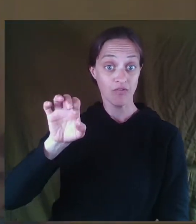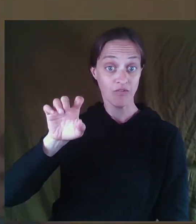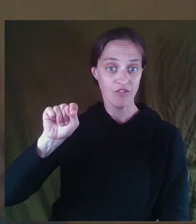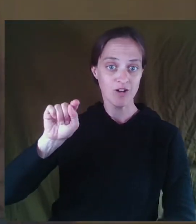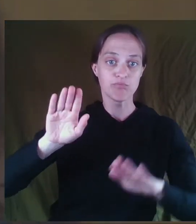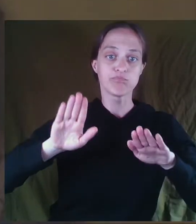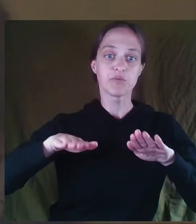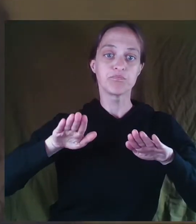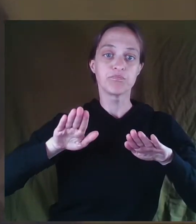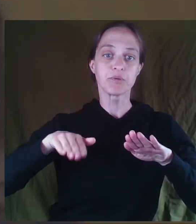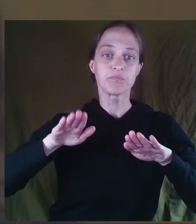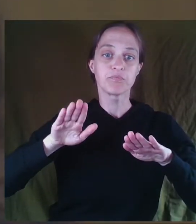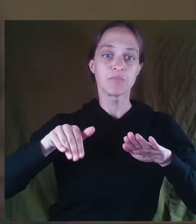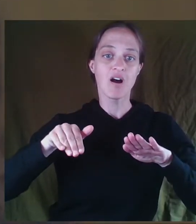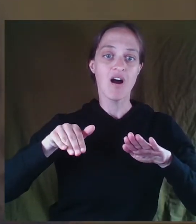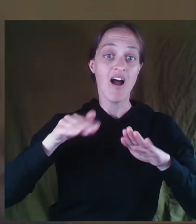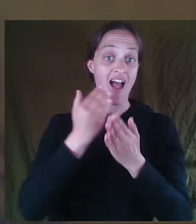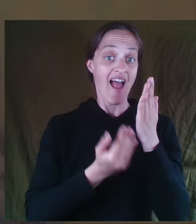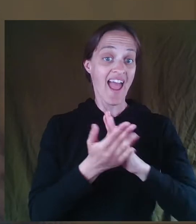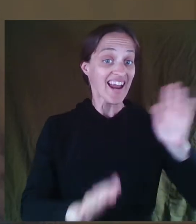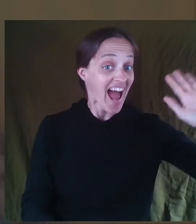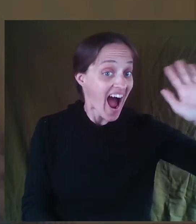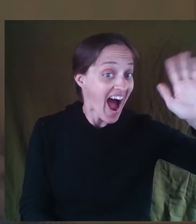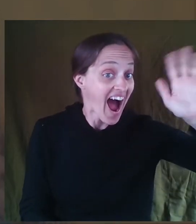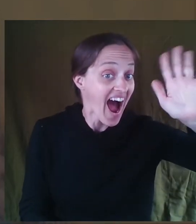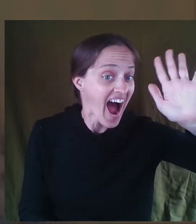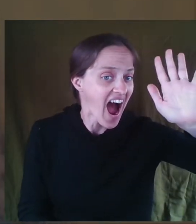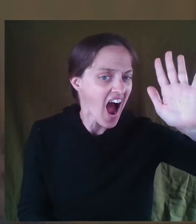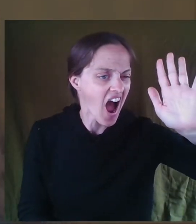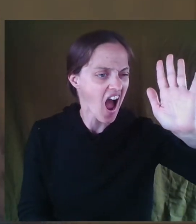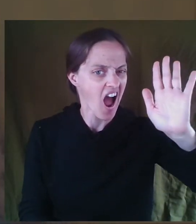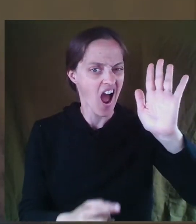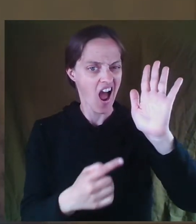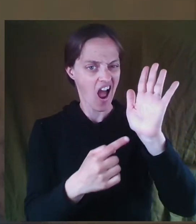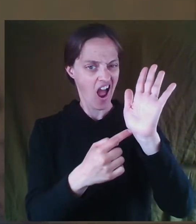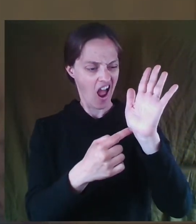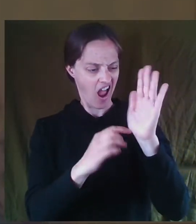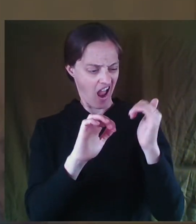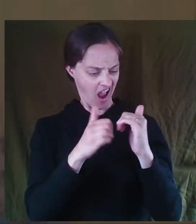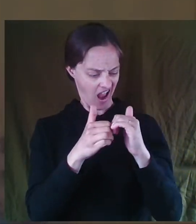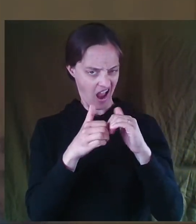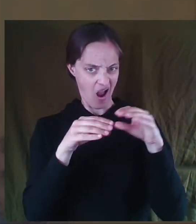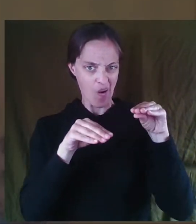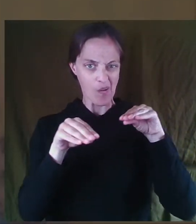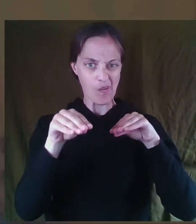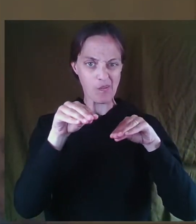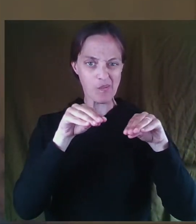Tap your foot, wave your hand at a friend, how does your body do that?